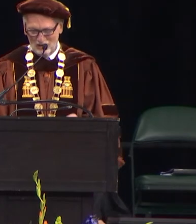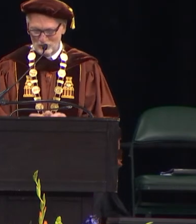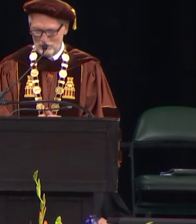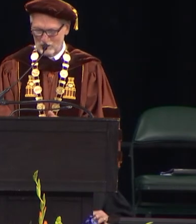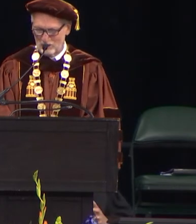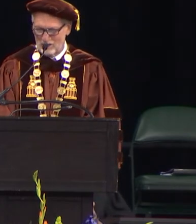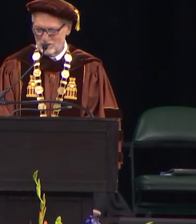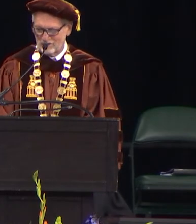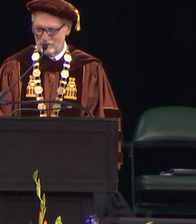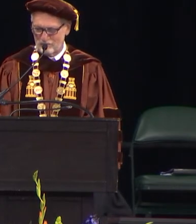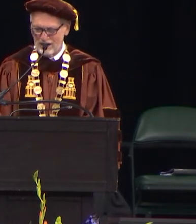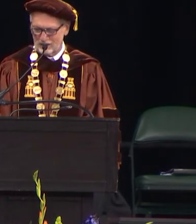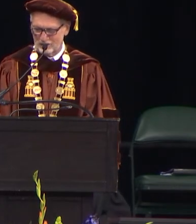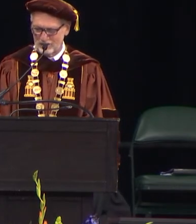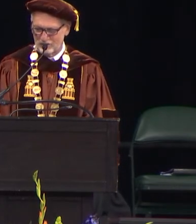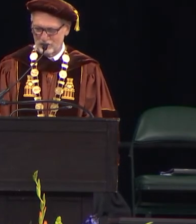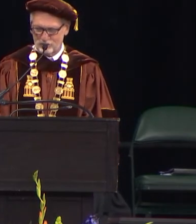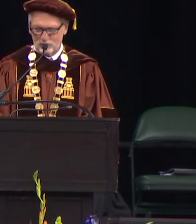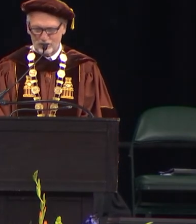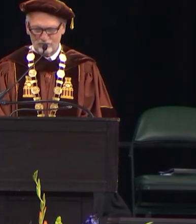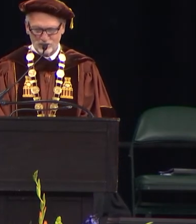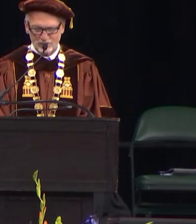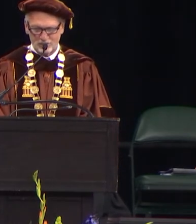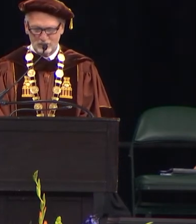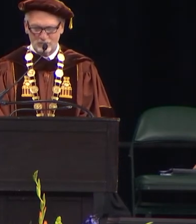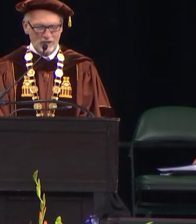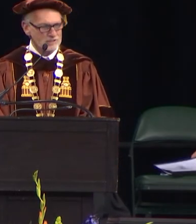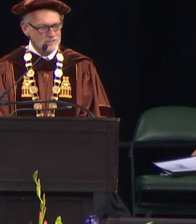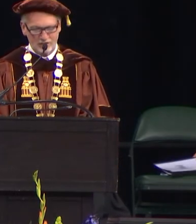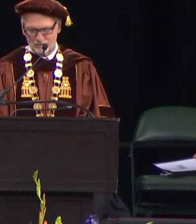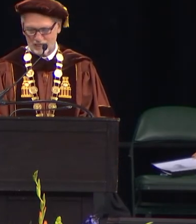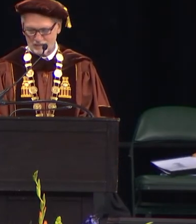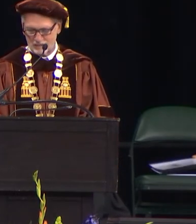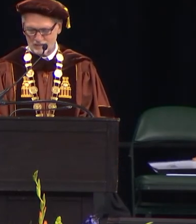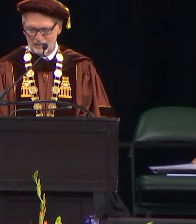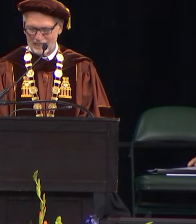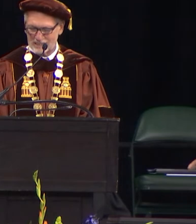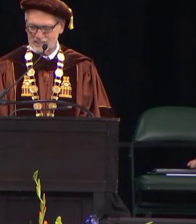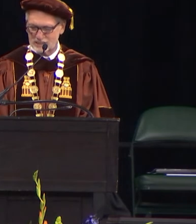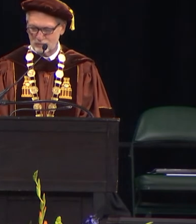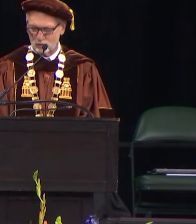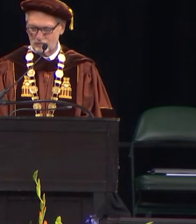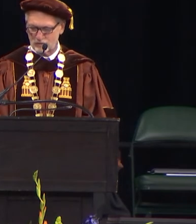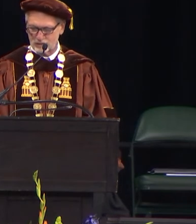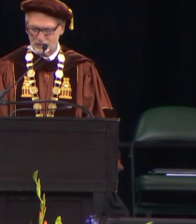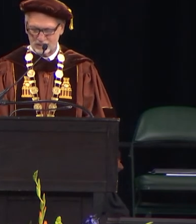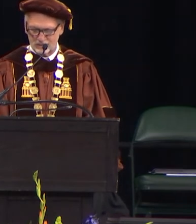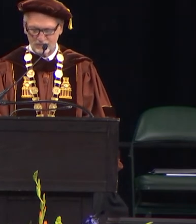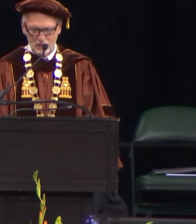On the recommendation of the faculty and the authority vested in me by the State of Texas and the ACC Board of Trustees,